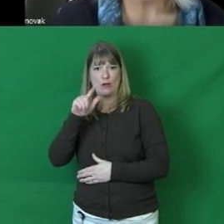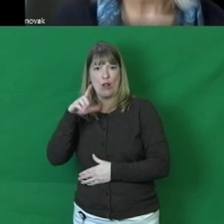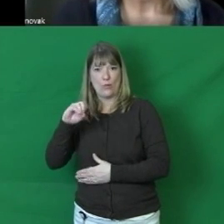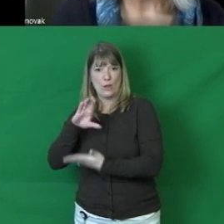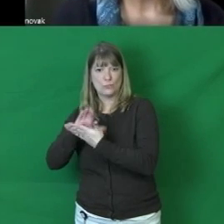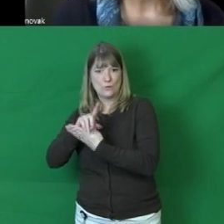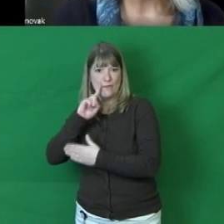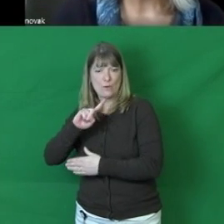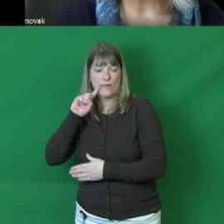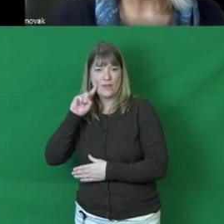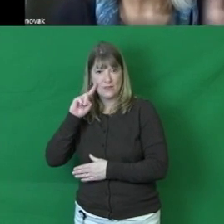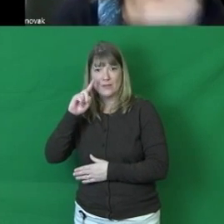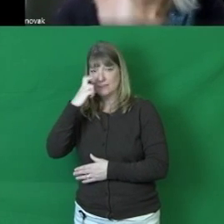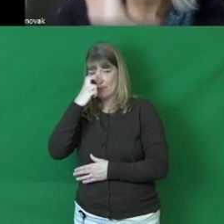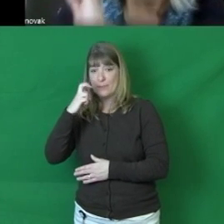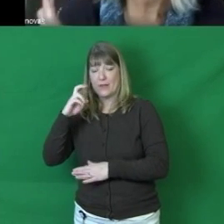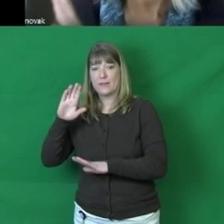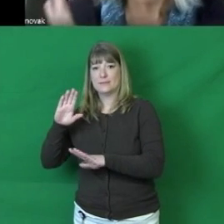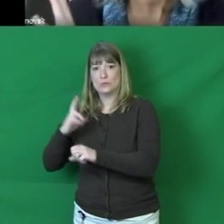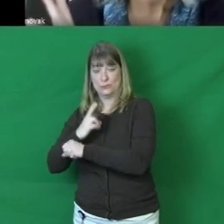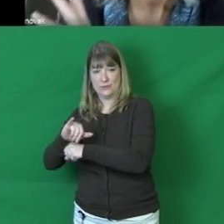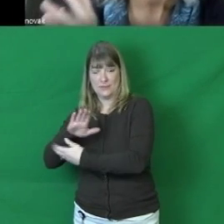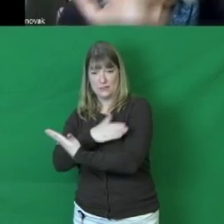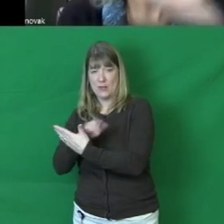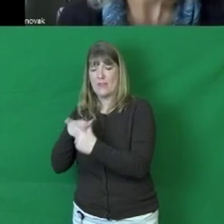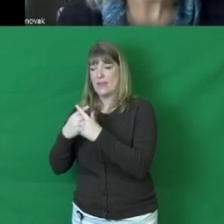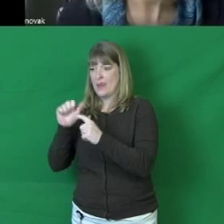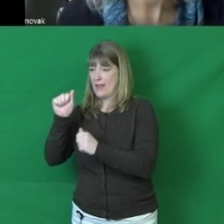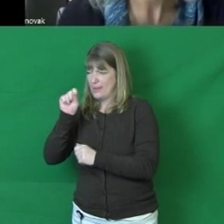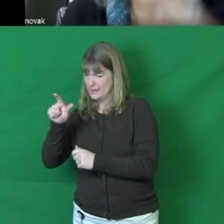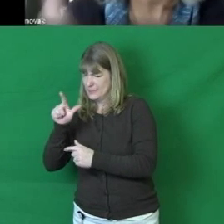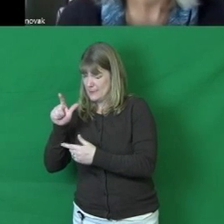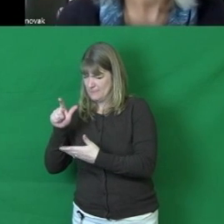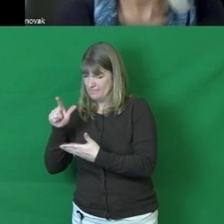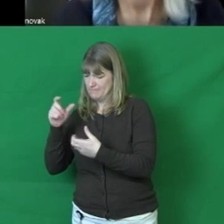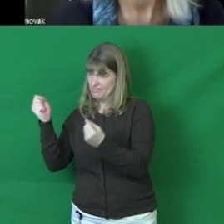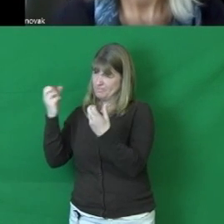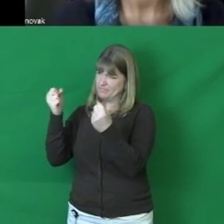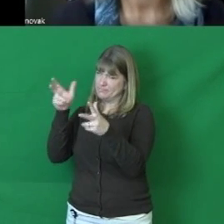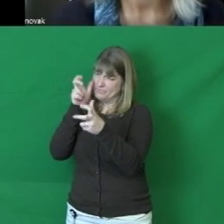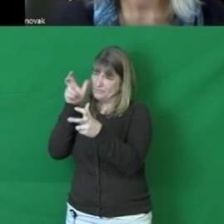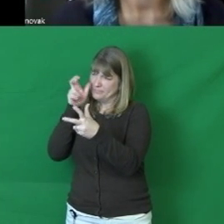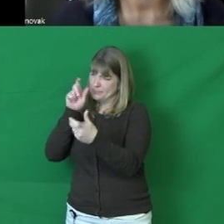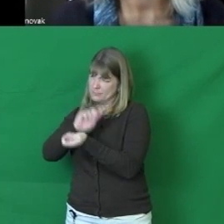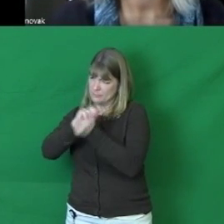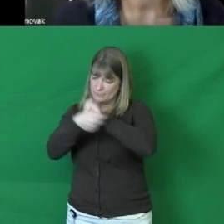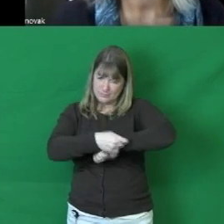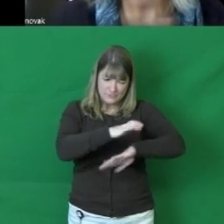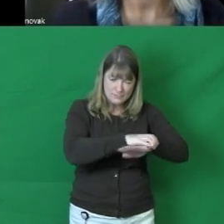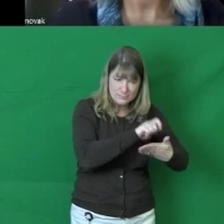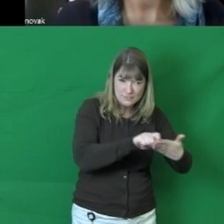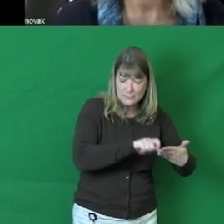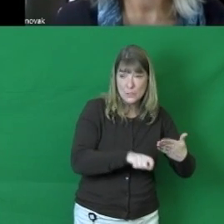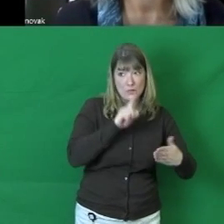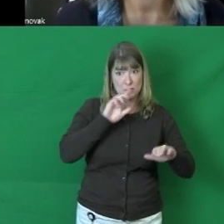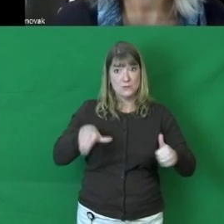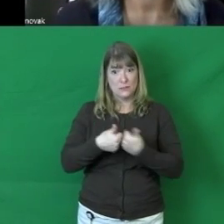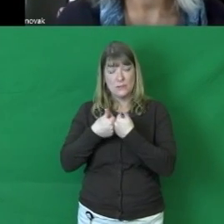uses and figure out ways to translate ASL to English. It's quite challenging and a great exercise